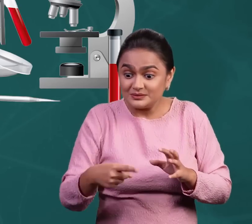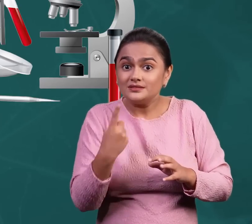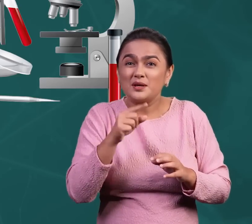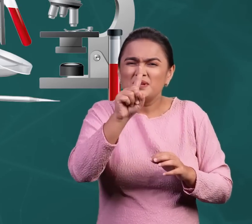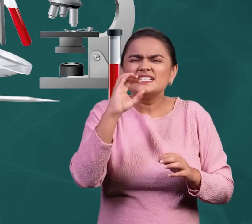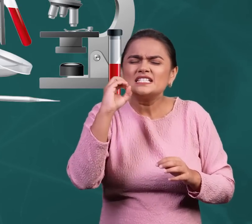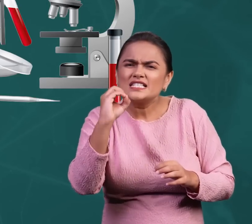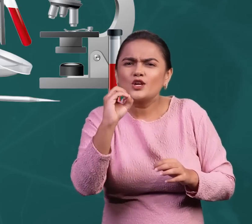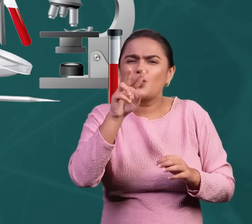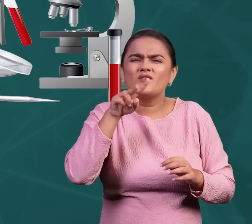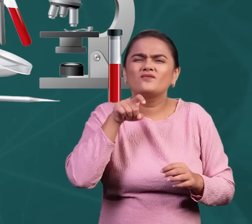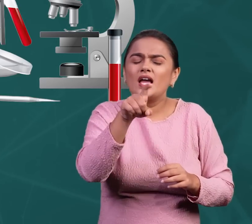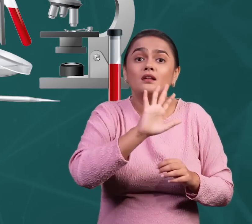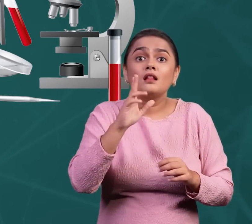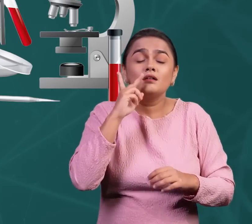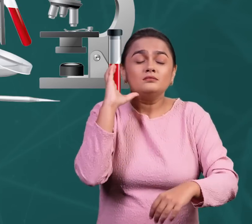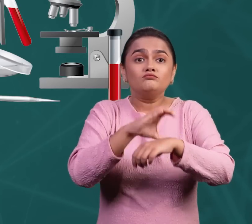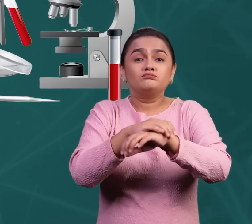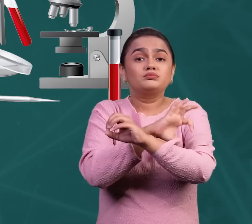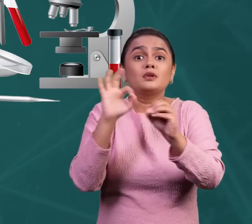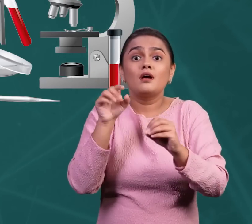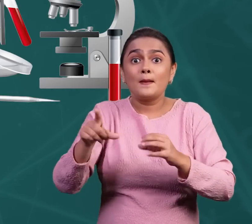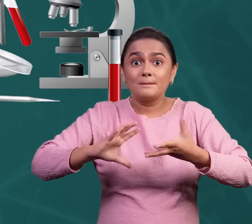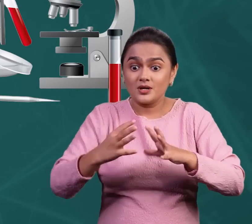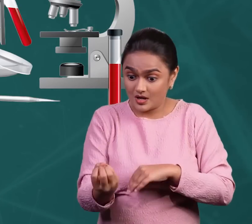But it is not called a zero viral load but rather an undetectable viral load by the machine.